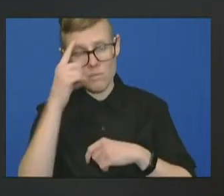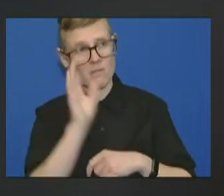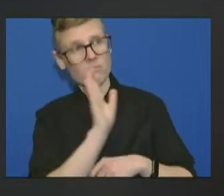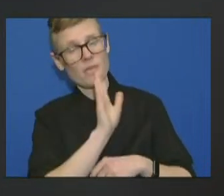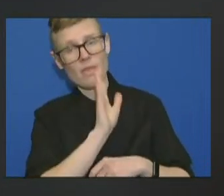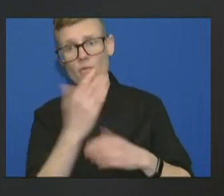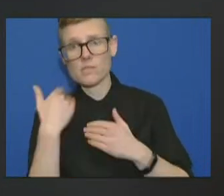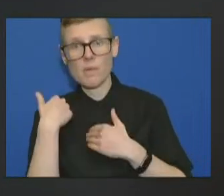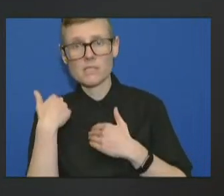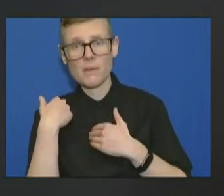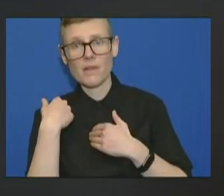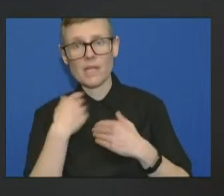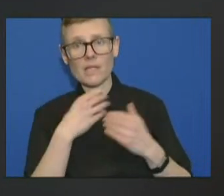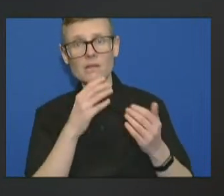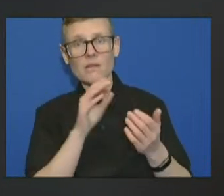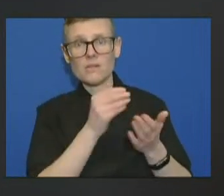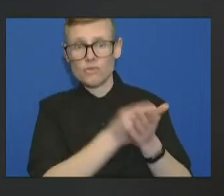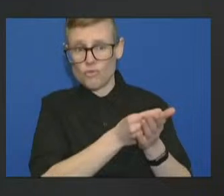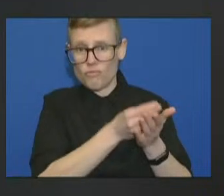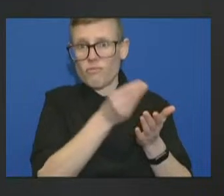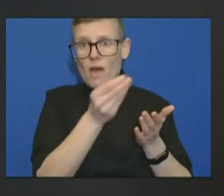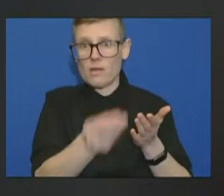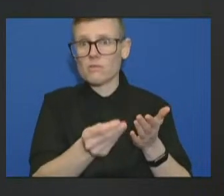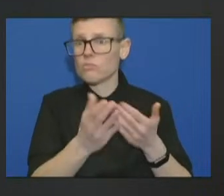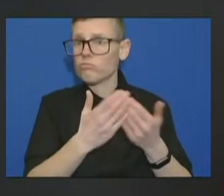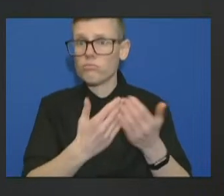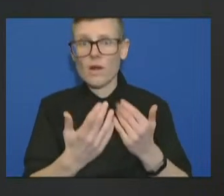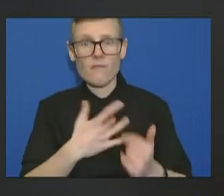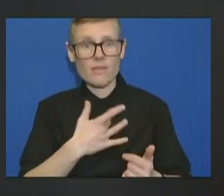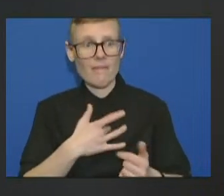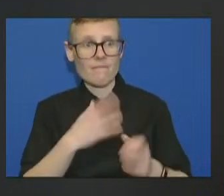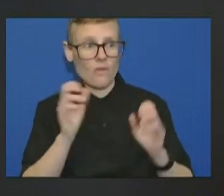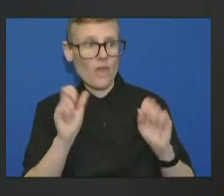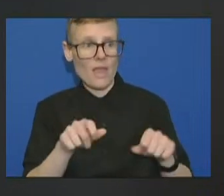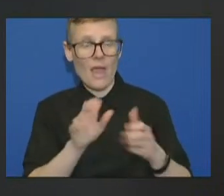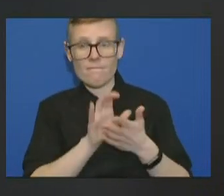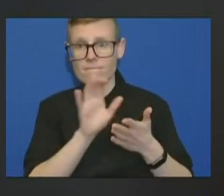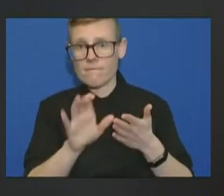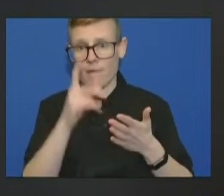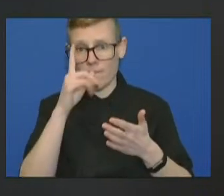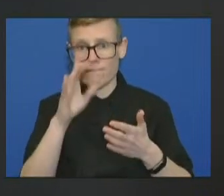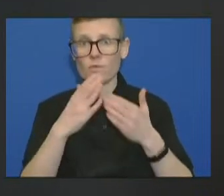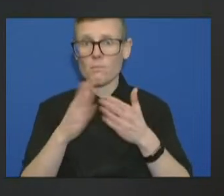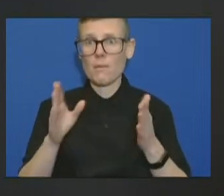needs of the school system to the county government. And it's the county government's